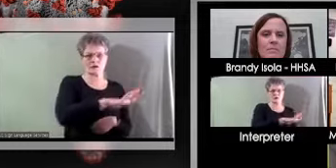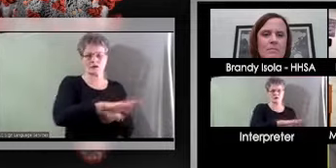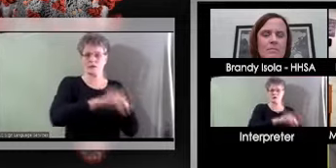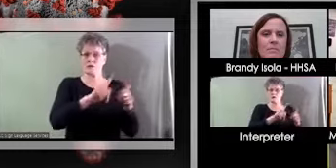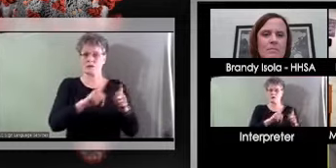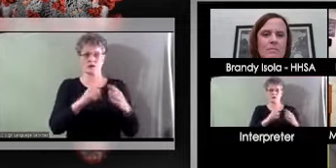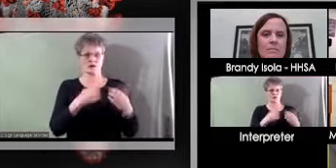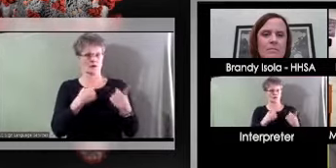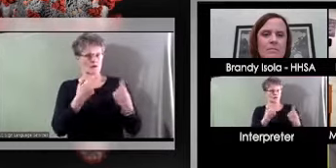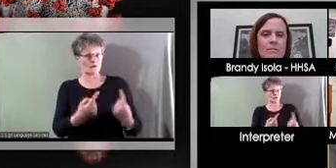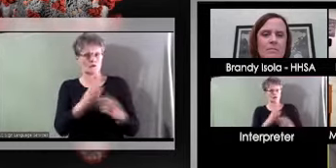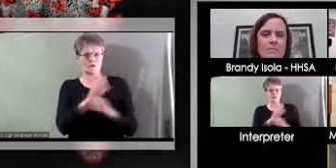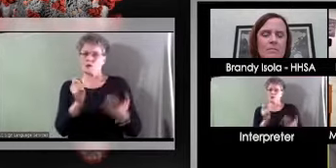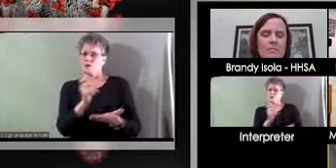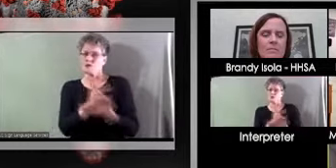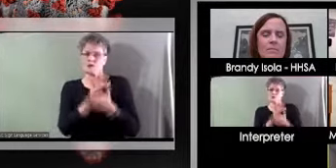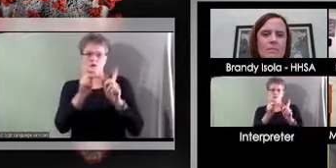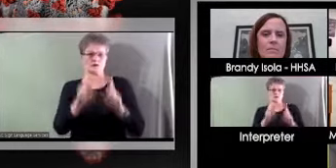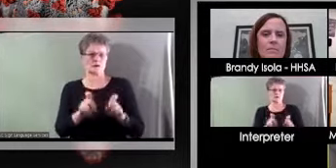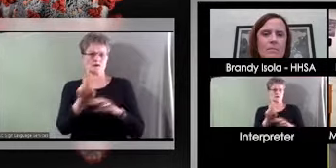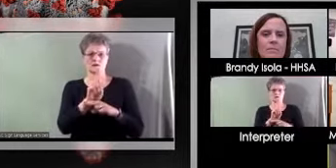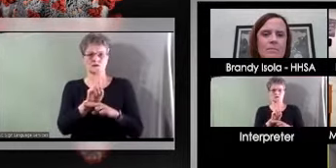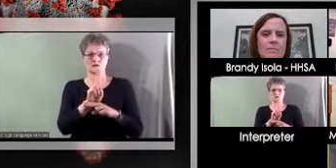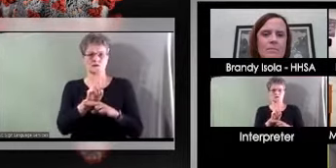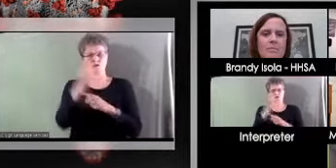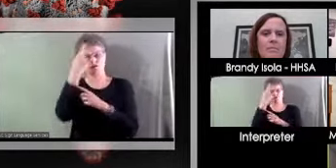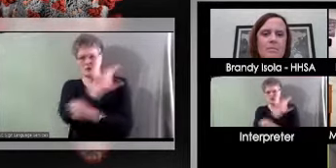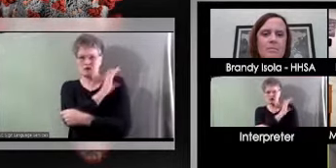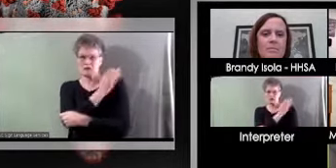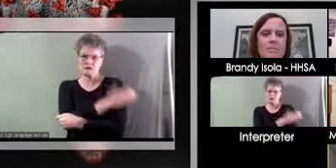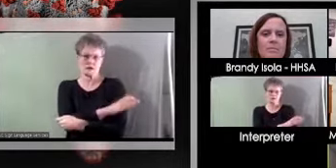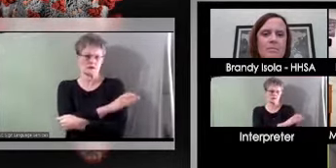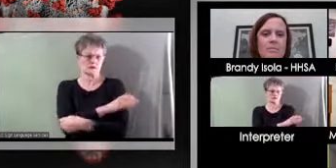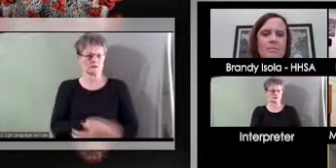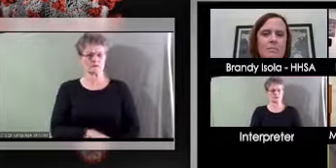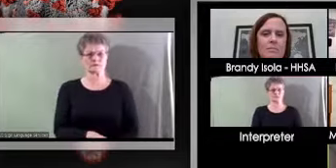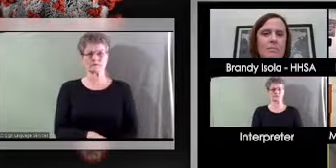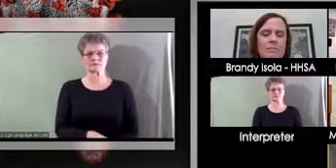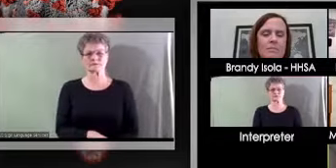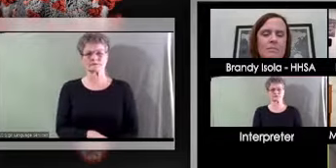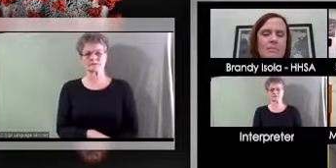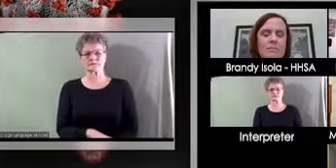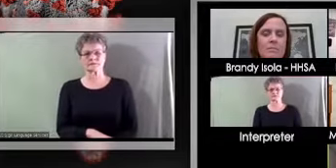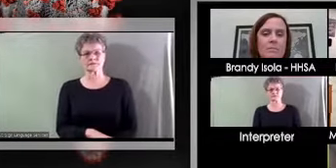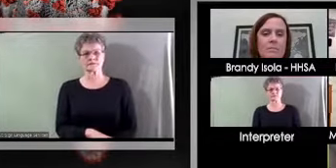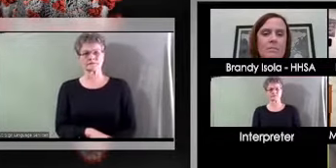for clinical purposes So because there there are at least